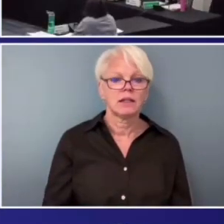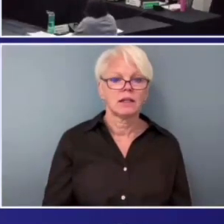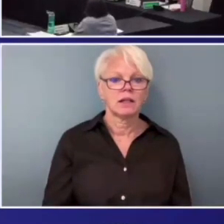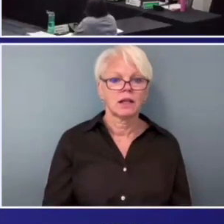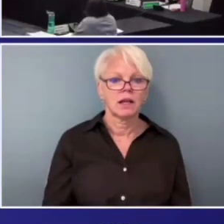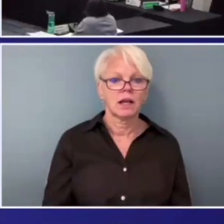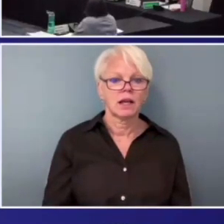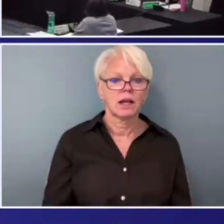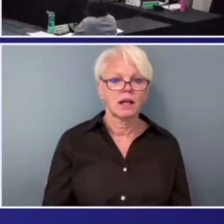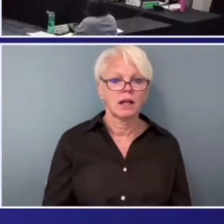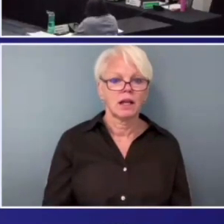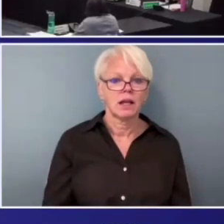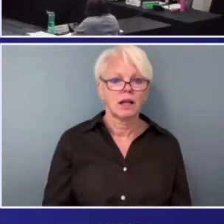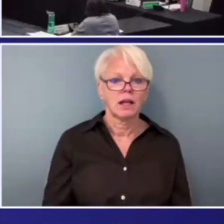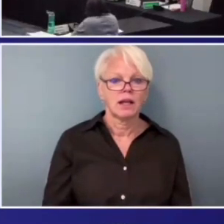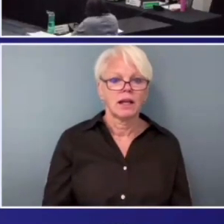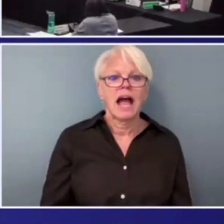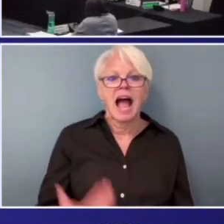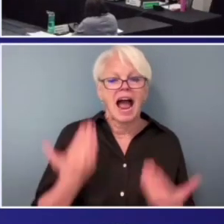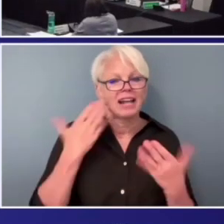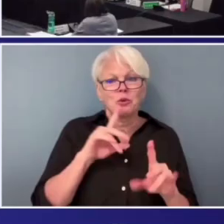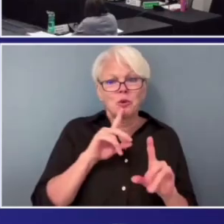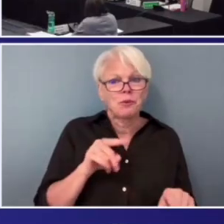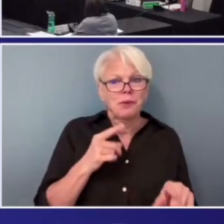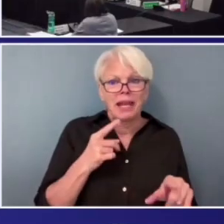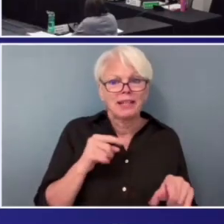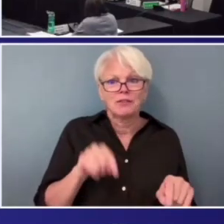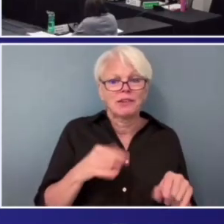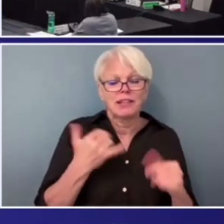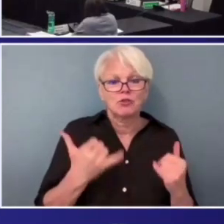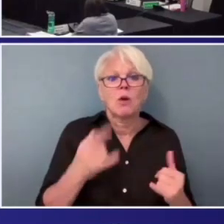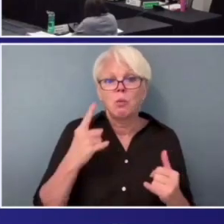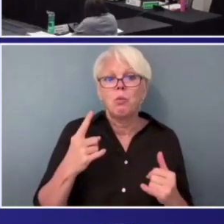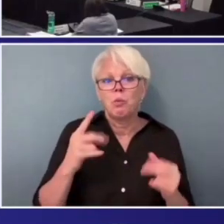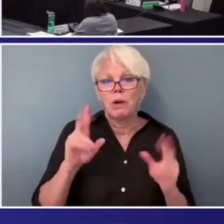I don't know the answer to this right now. One of the issues that was a big deal in